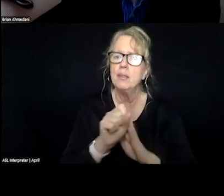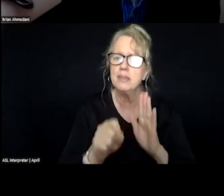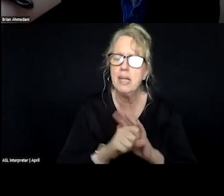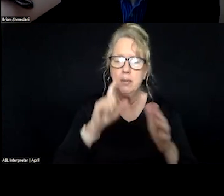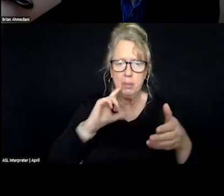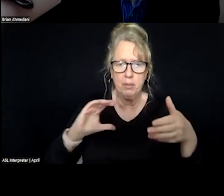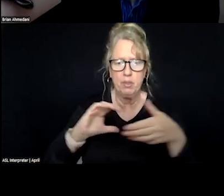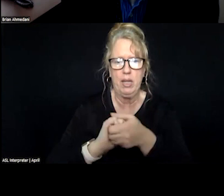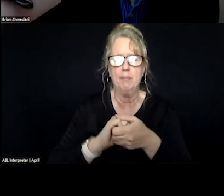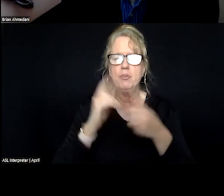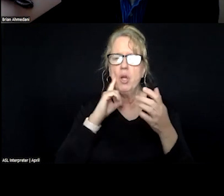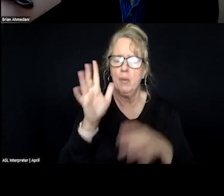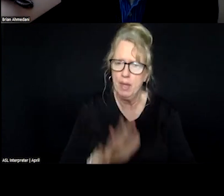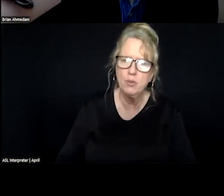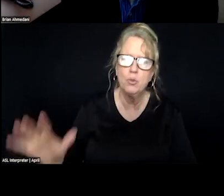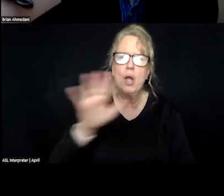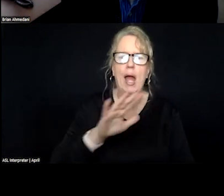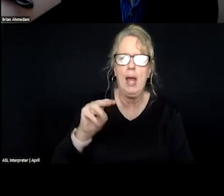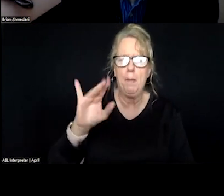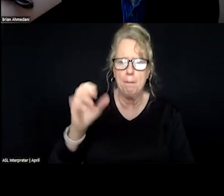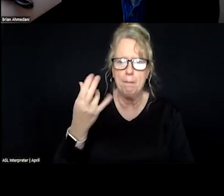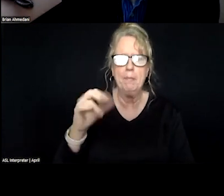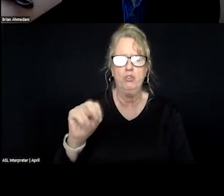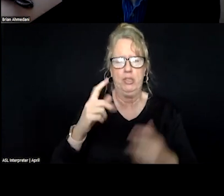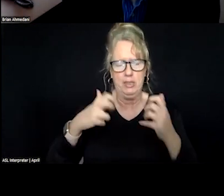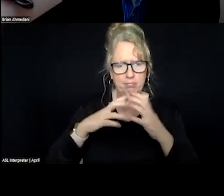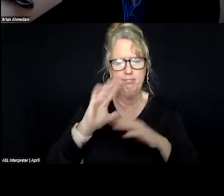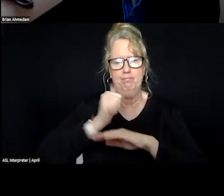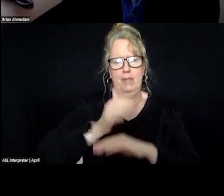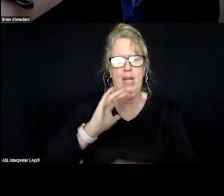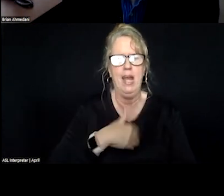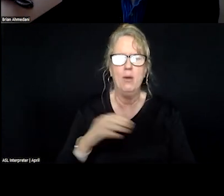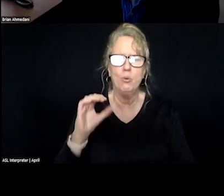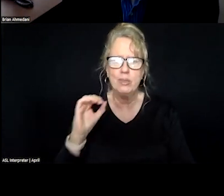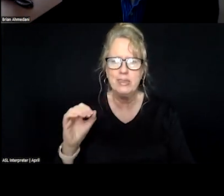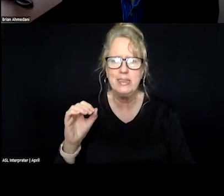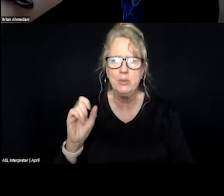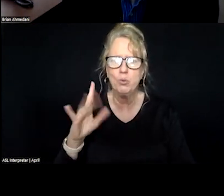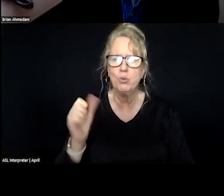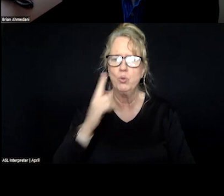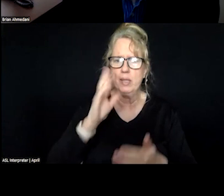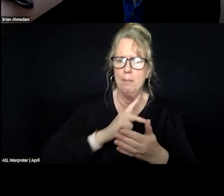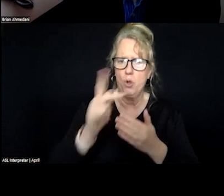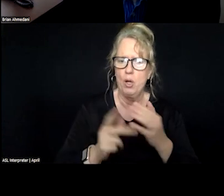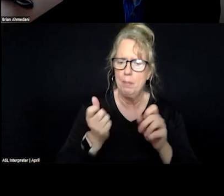INITIATIVE ACROSS MICHIGAN, WHICH INCLUDES USING OF THE PROGRAMS